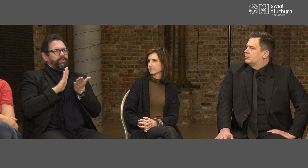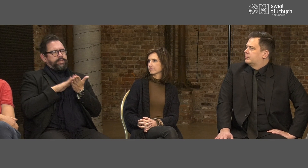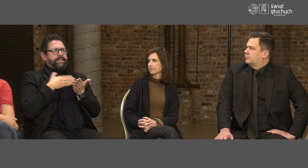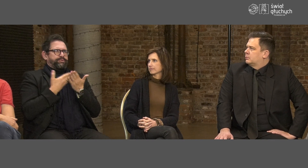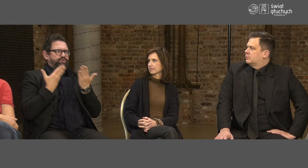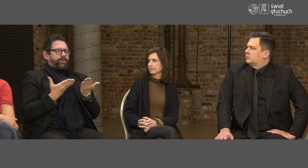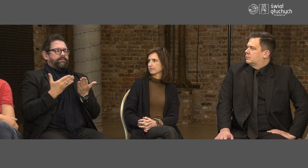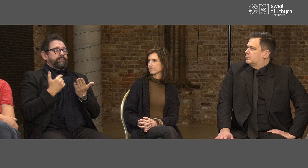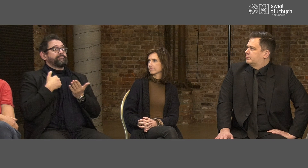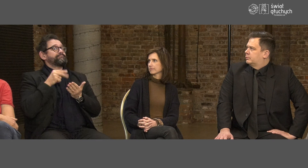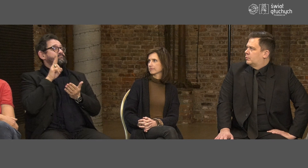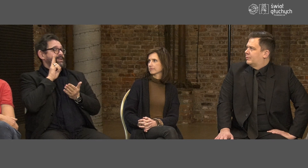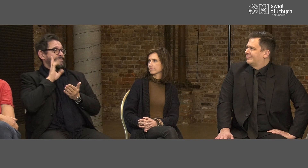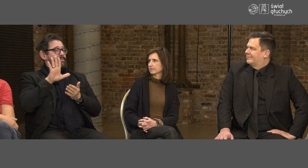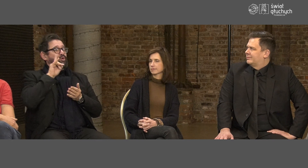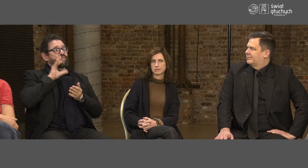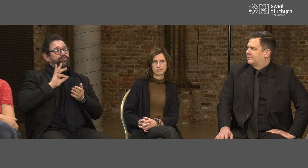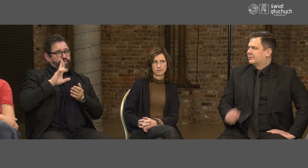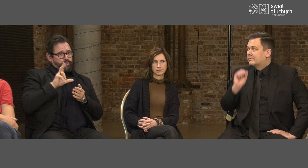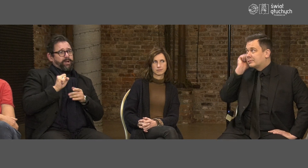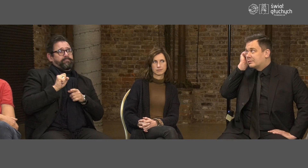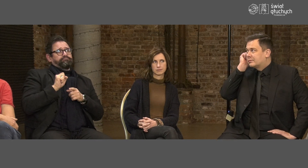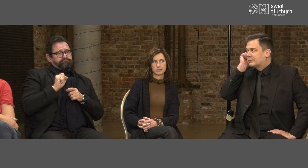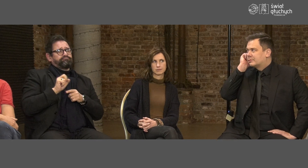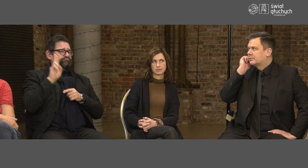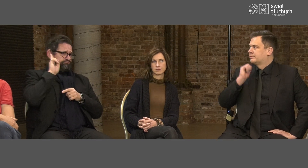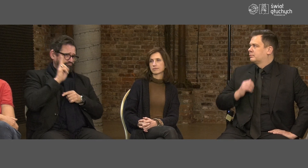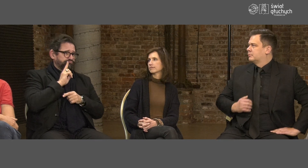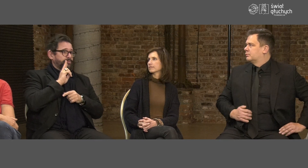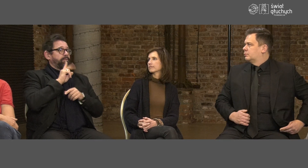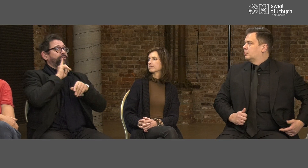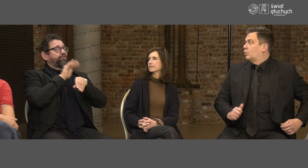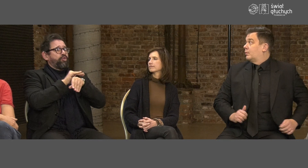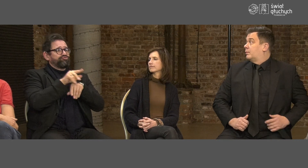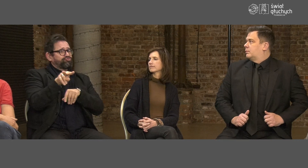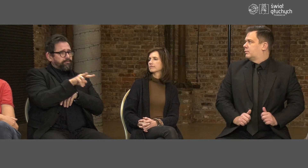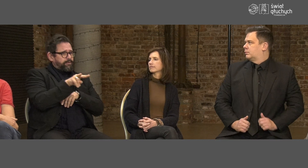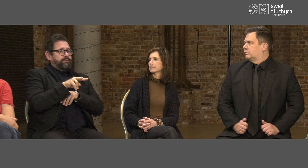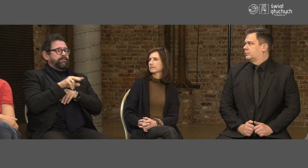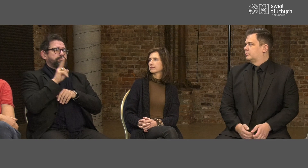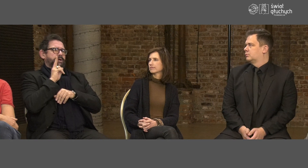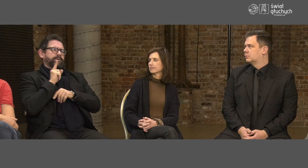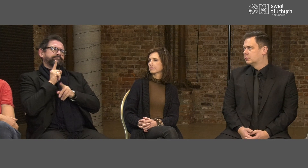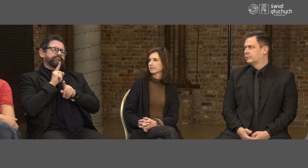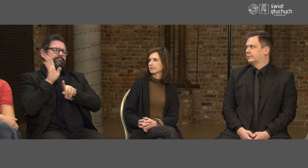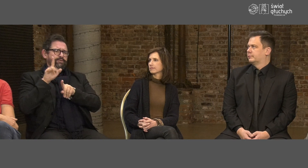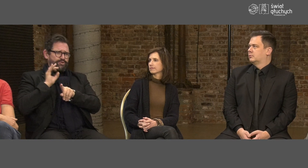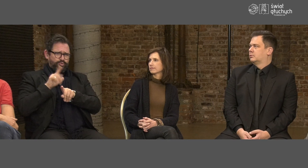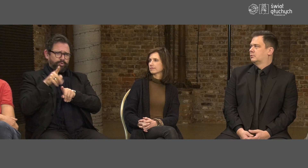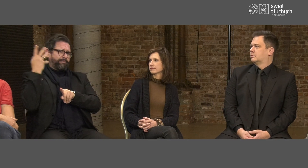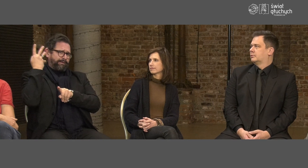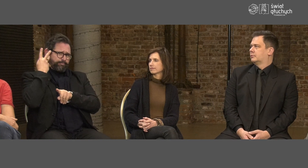For example, a mother has a deaf daughter with an implant.